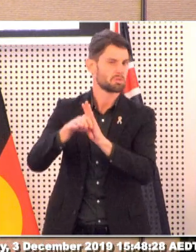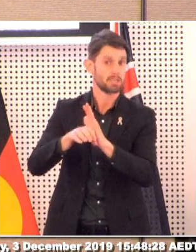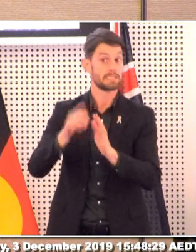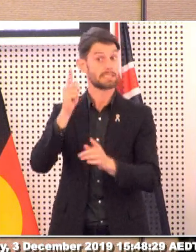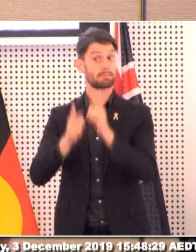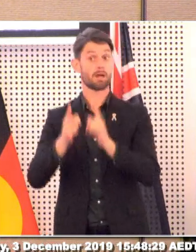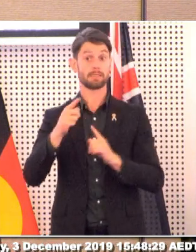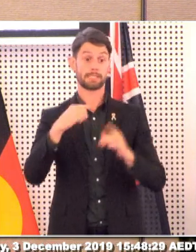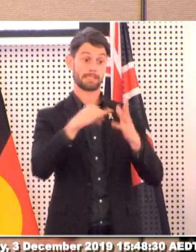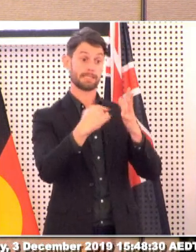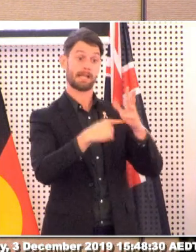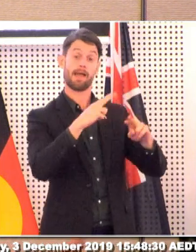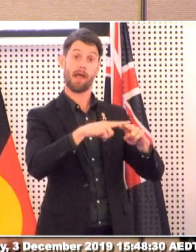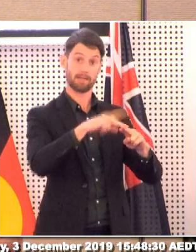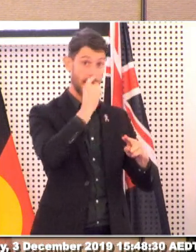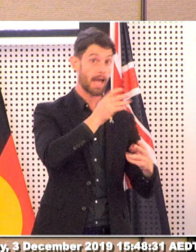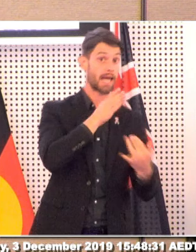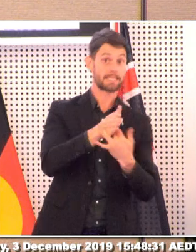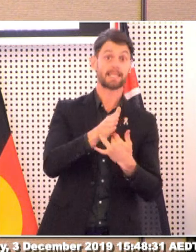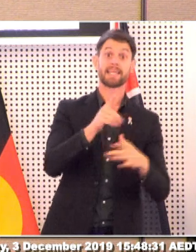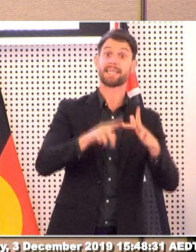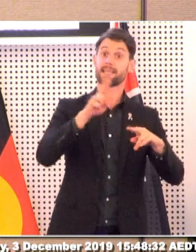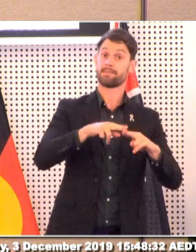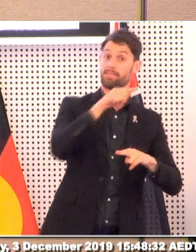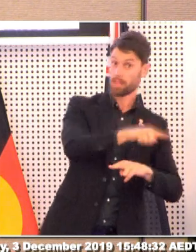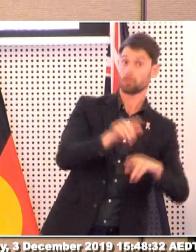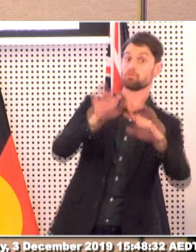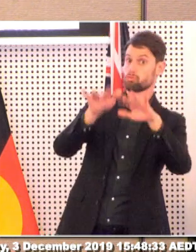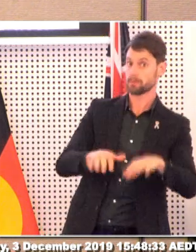Any other incident that has occurred in that house, they can’t actually see.